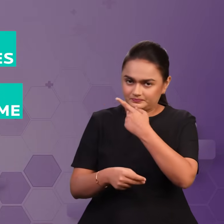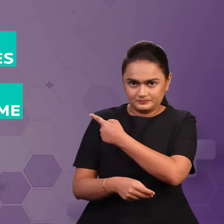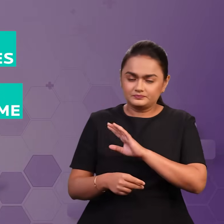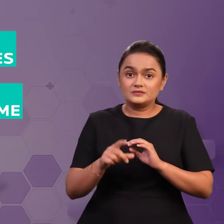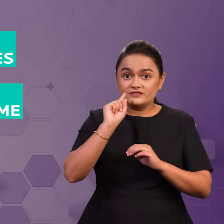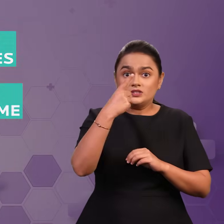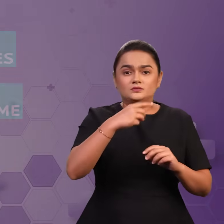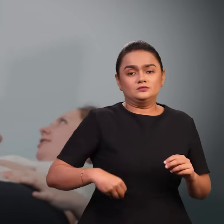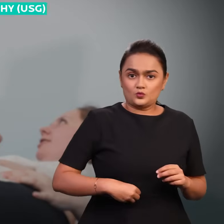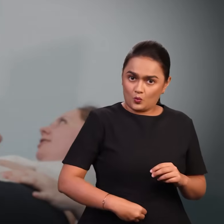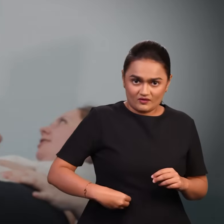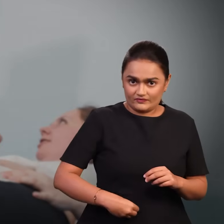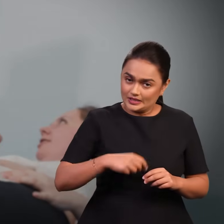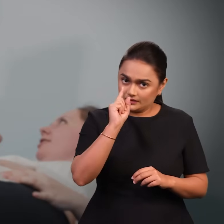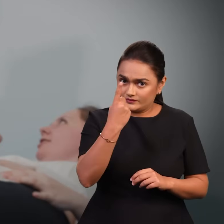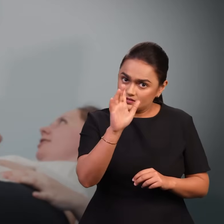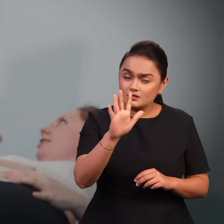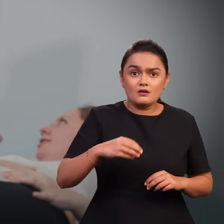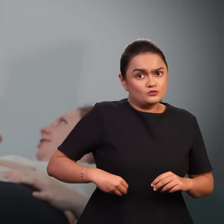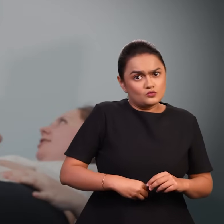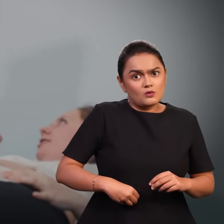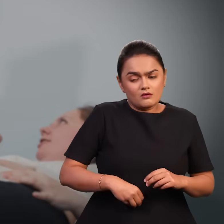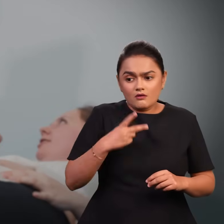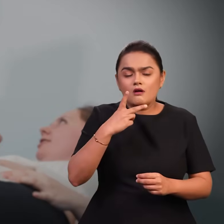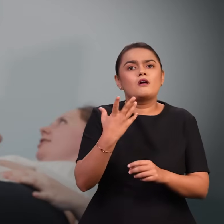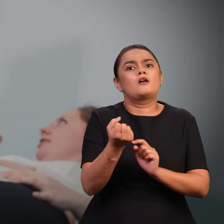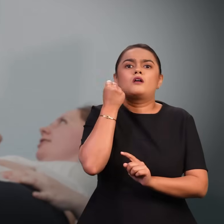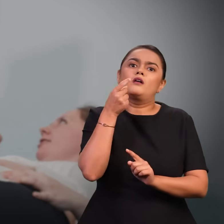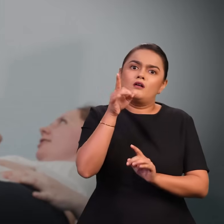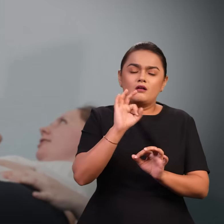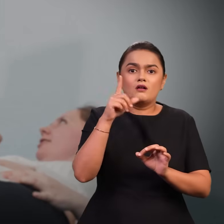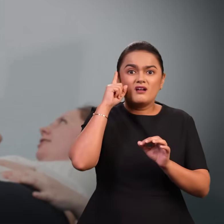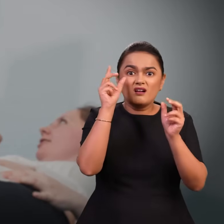First a sonography will be done. Once the sonography confirms